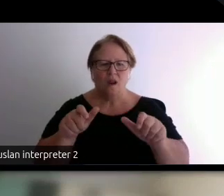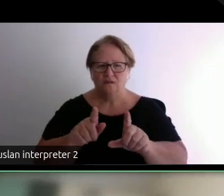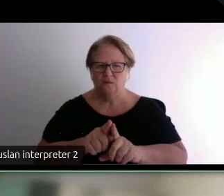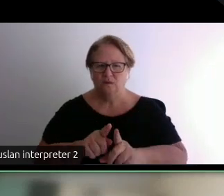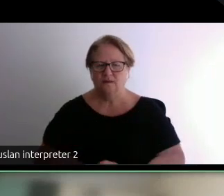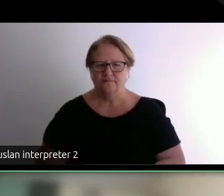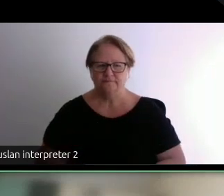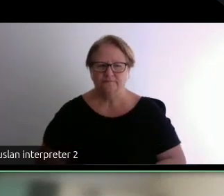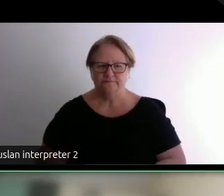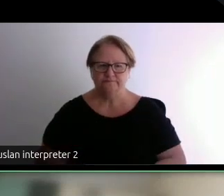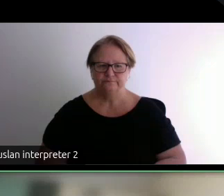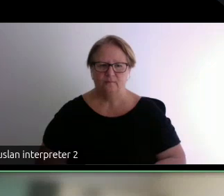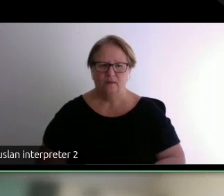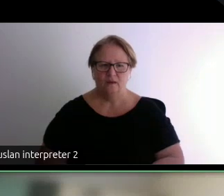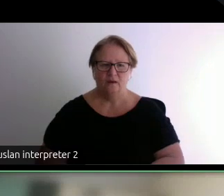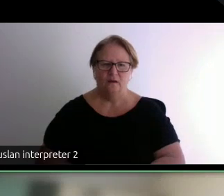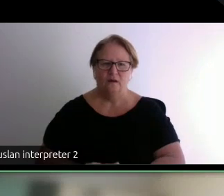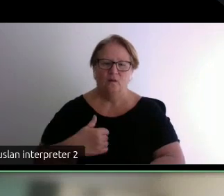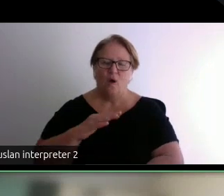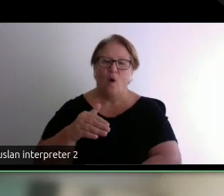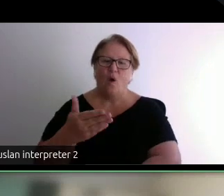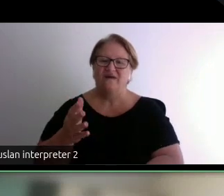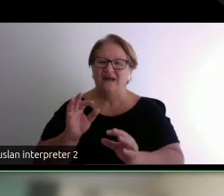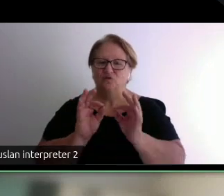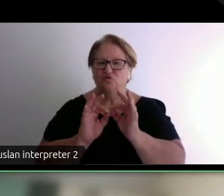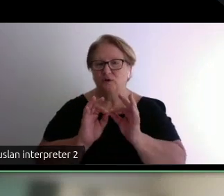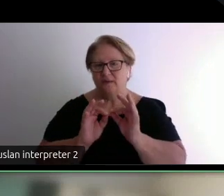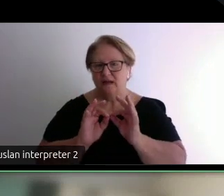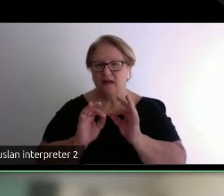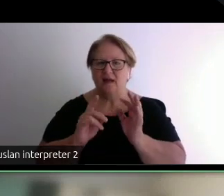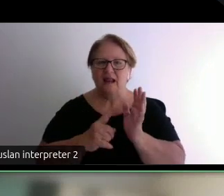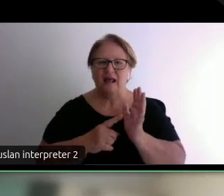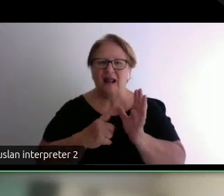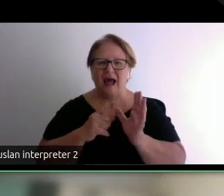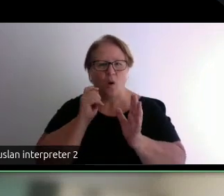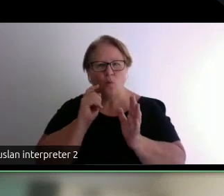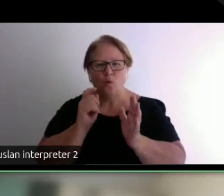We also offer interpreters if they're required and legal aid would find any interpreters for legal